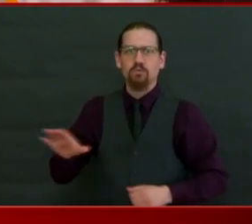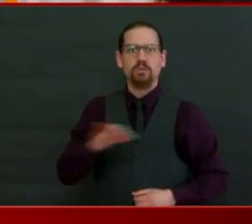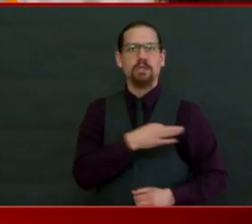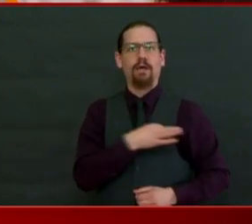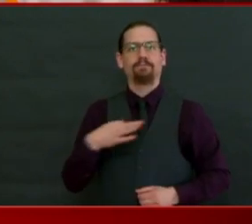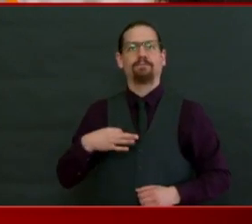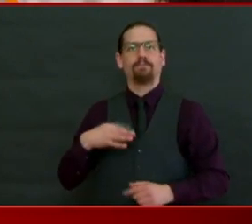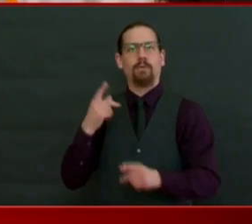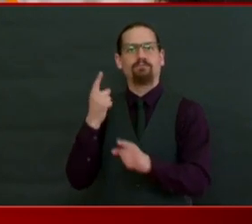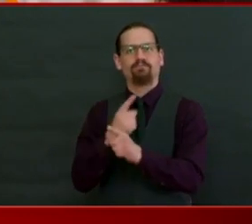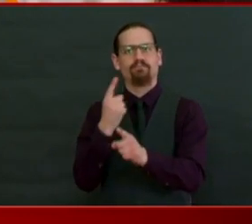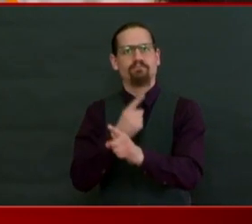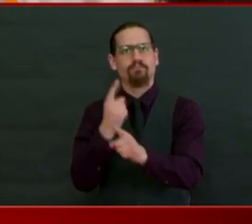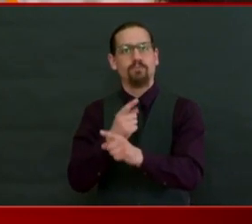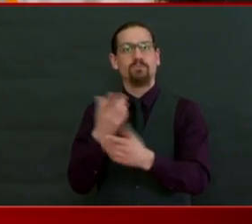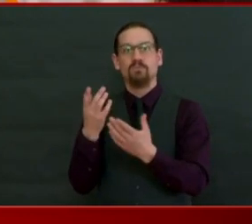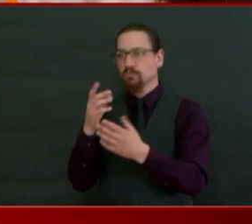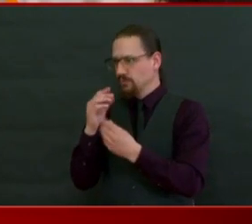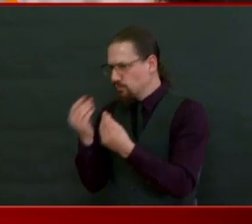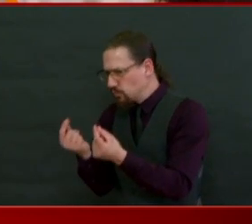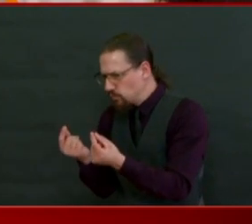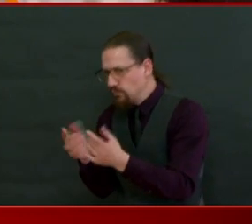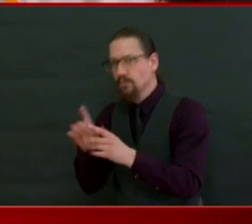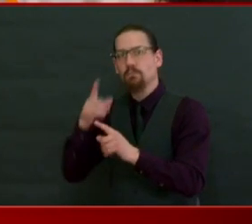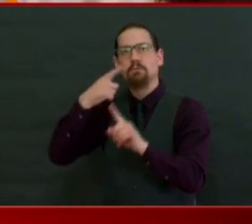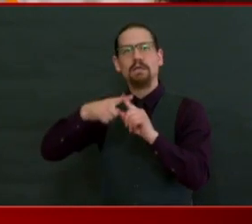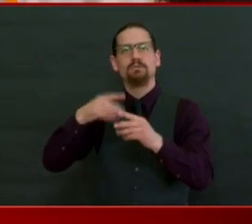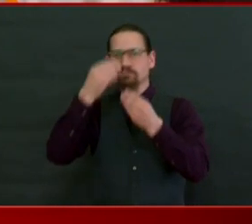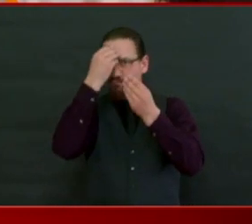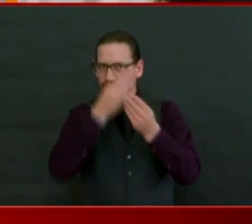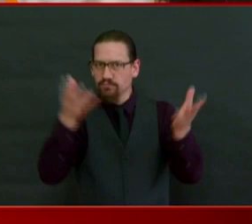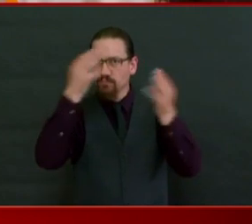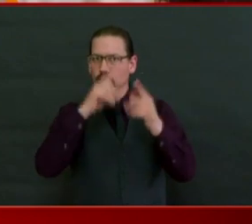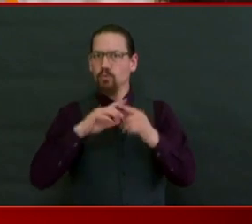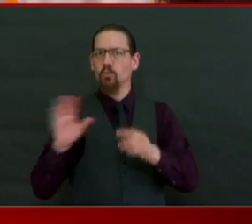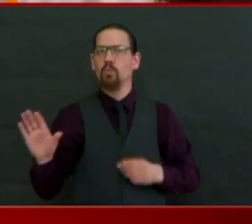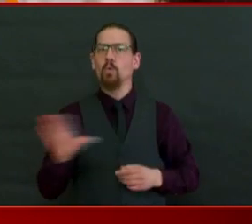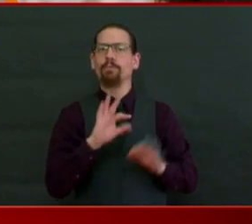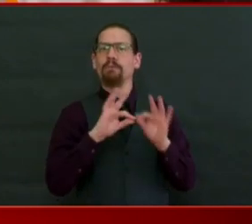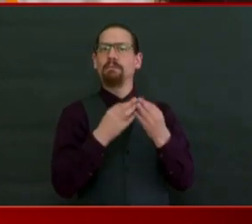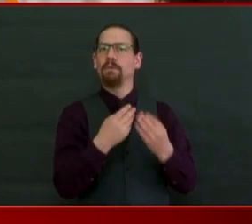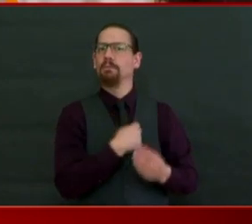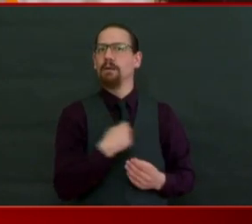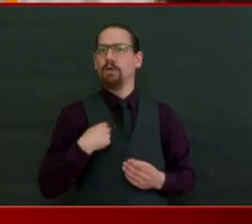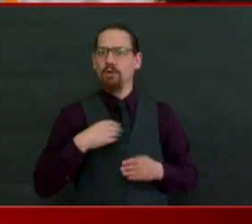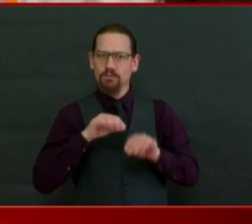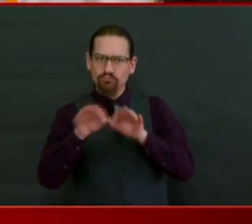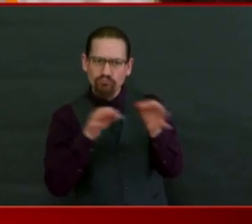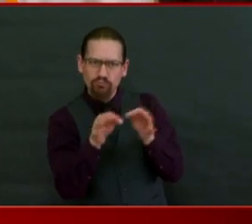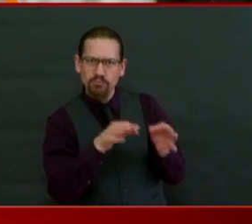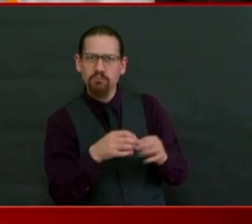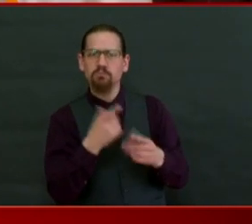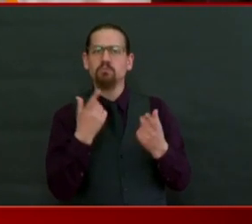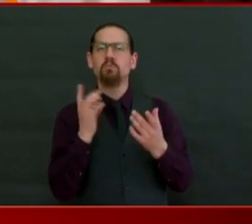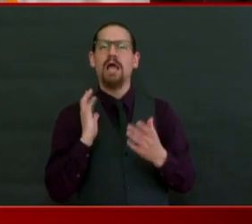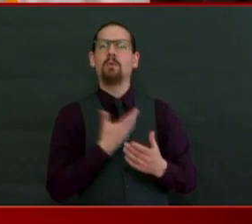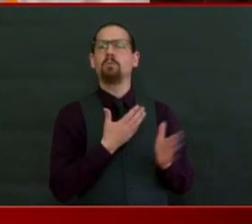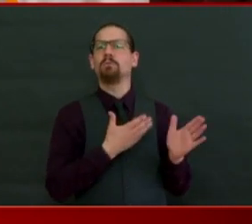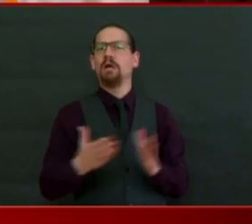CONGREGATE CARE SETTING ADMINISTRATORS AND THEIR STAFF. AND WE WANT THE FAMILIES AND RESIDENTS TO KNOW THAT YOU ARE